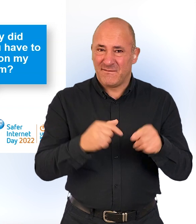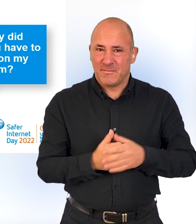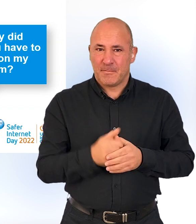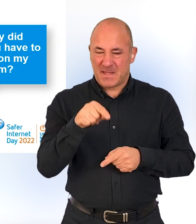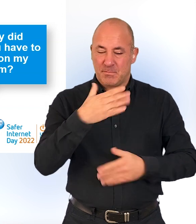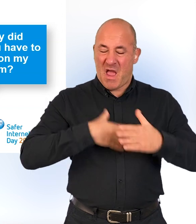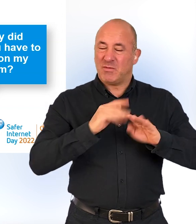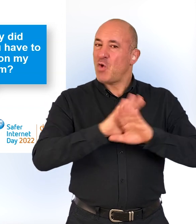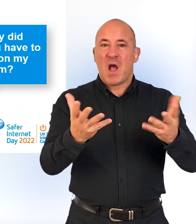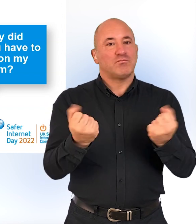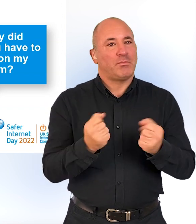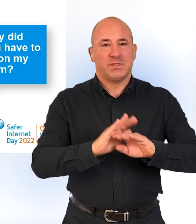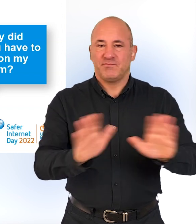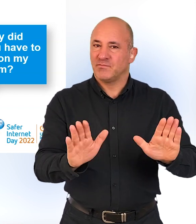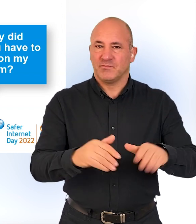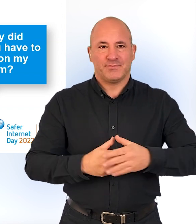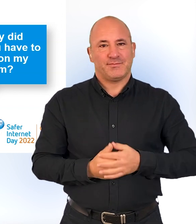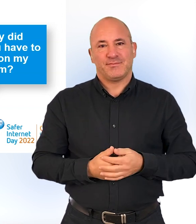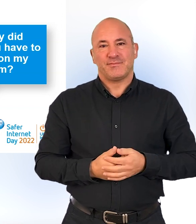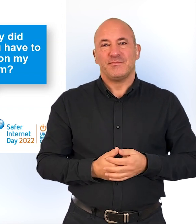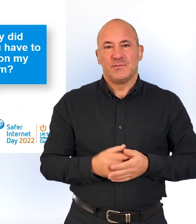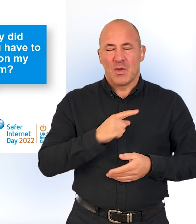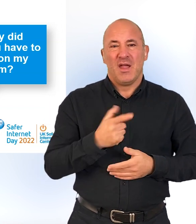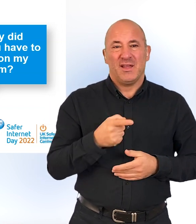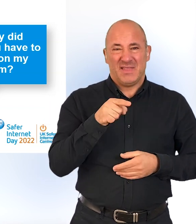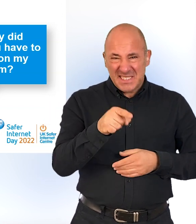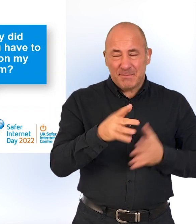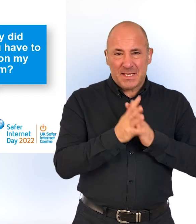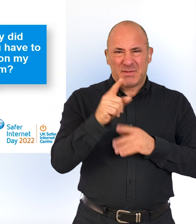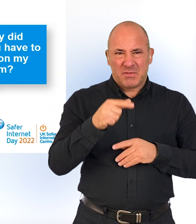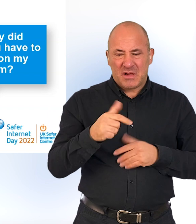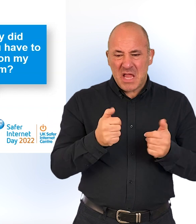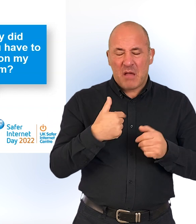This is unacceptable behaviour. It is something that makes people stop playing games